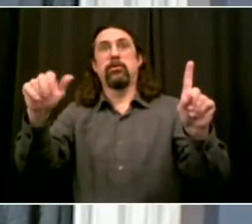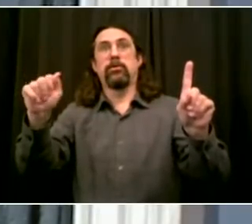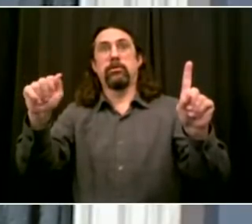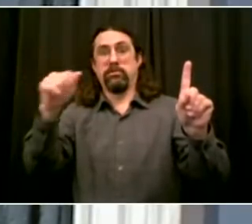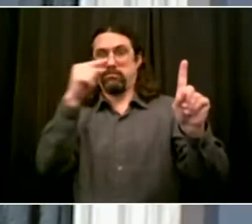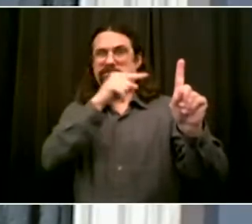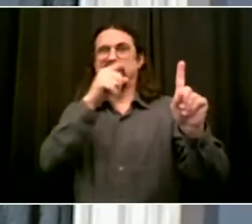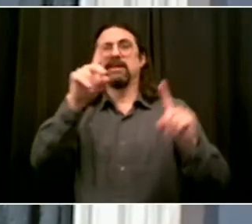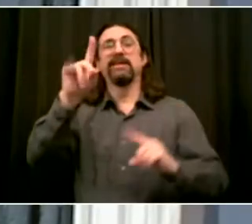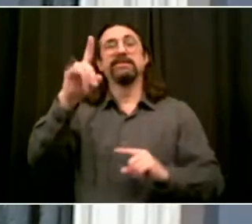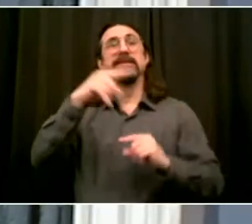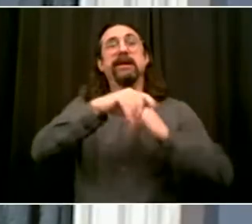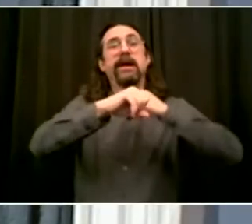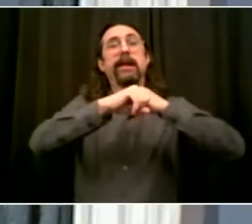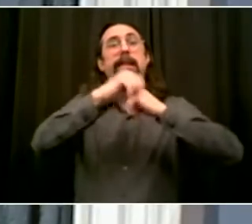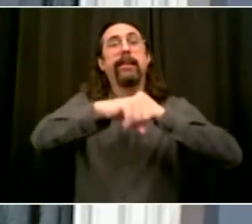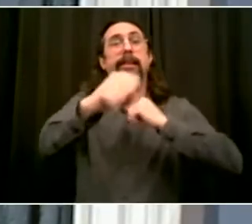MODERNA ADJUSTED THEIR TRIALS FOR.